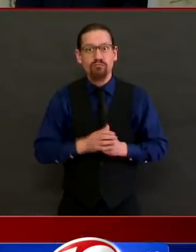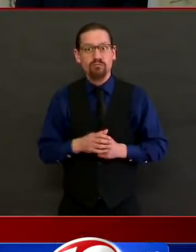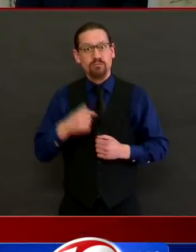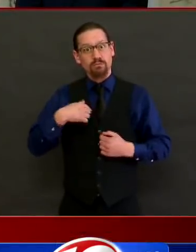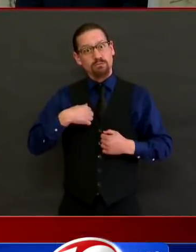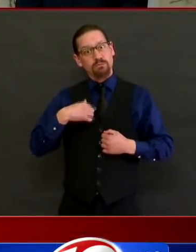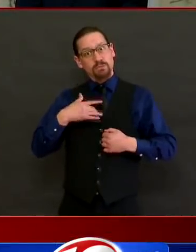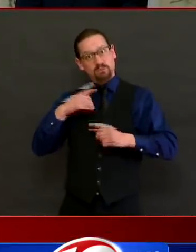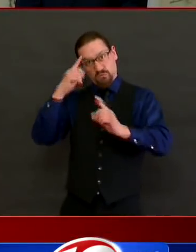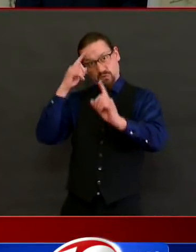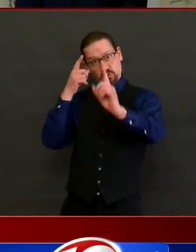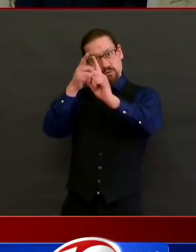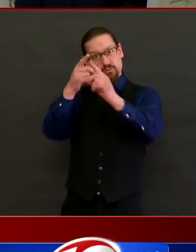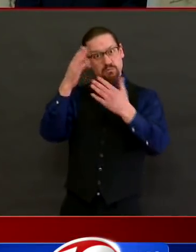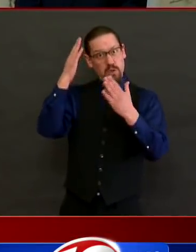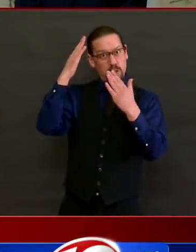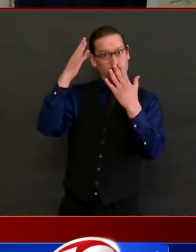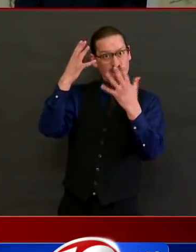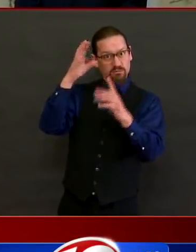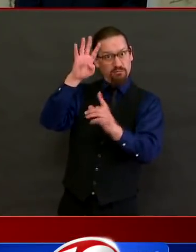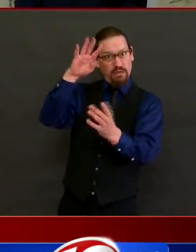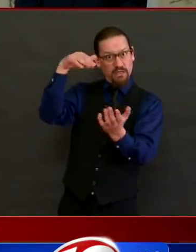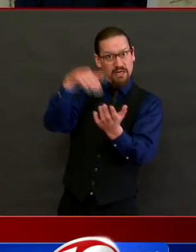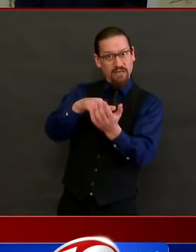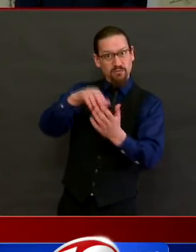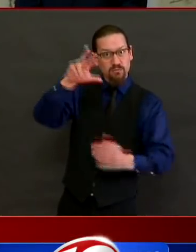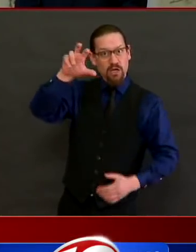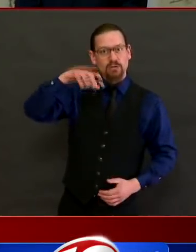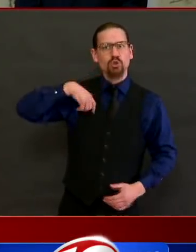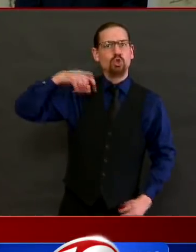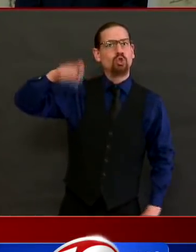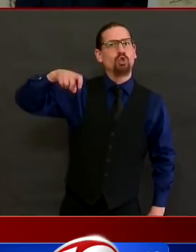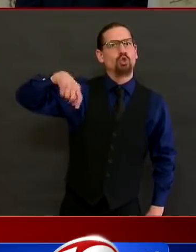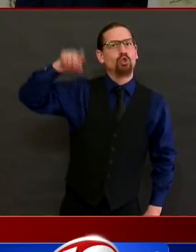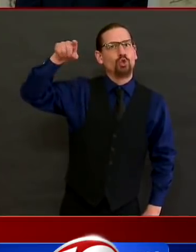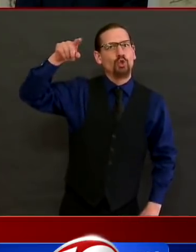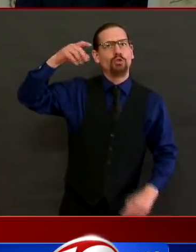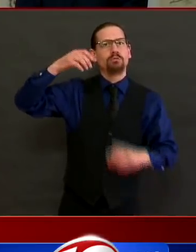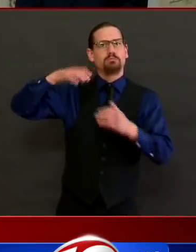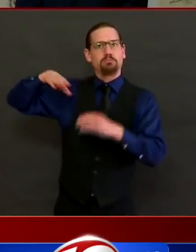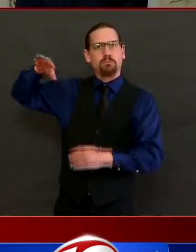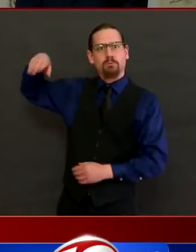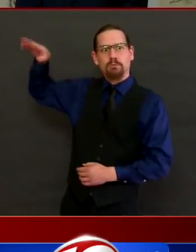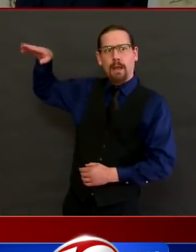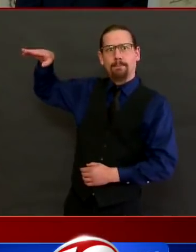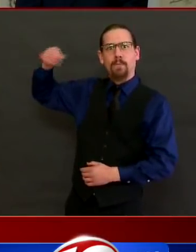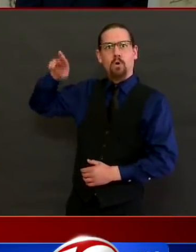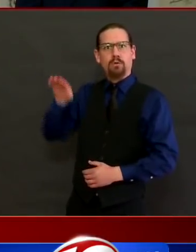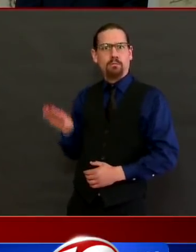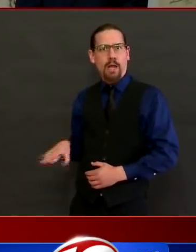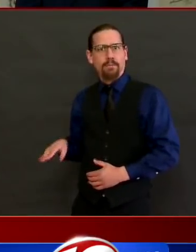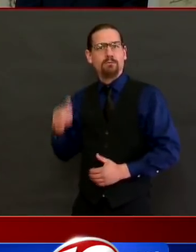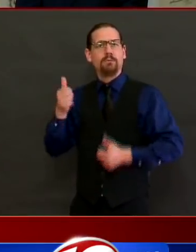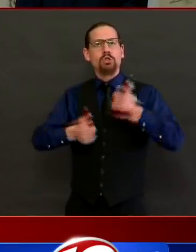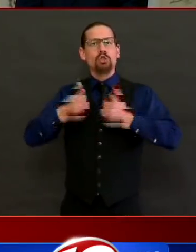I WANT TO SAY THIS. I DON'T THINK WE ARE GOING TO BE THERE. IF YOU SAY TO ME, GOVERNOR, DO YOU THINK WE WILL BE AT THE BLUE